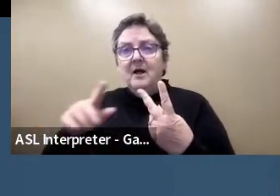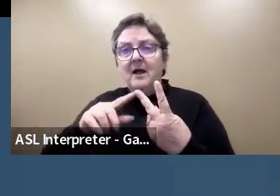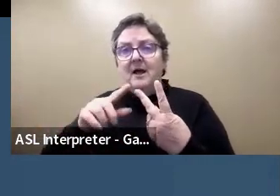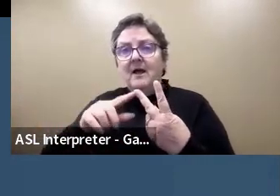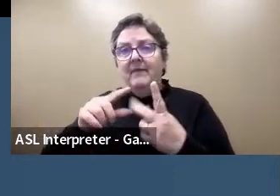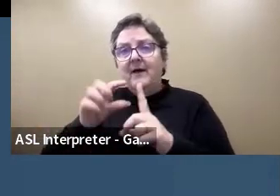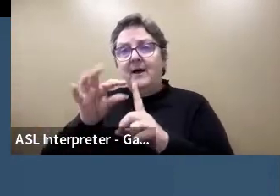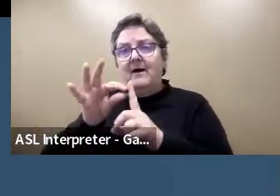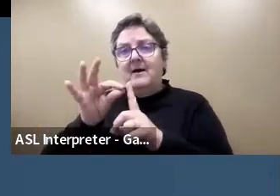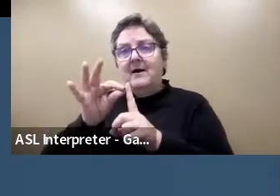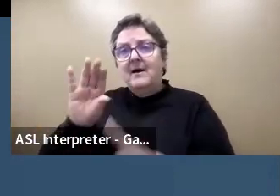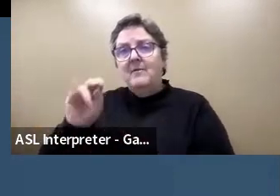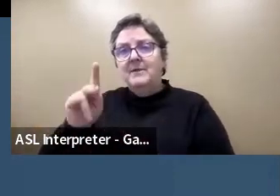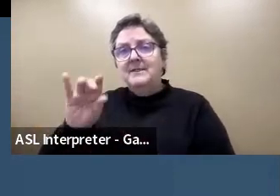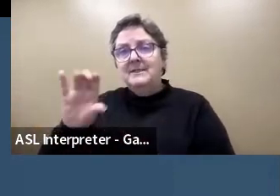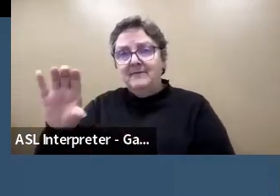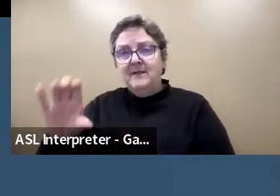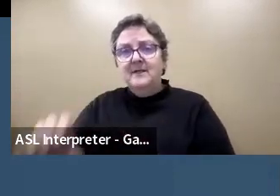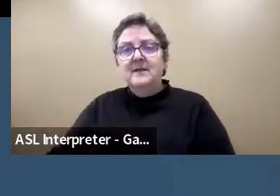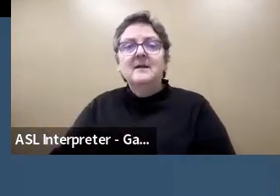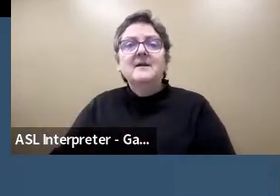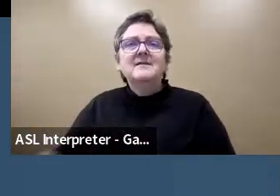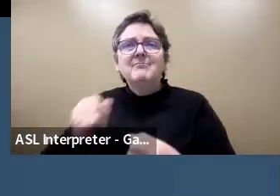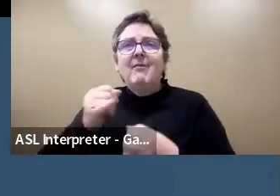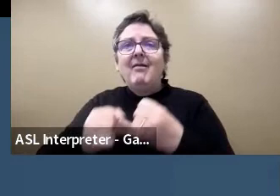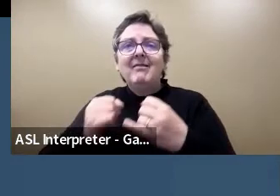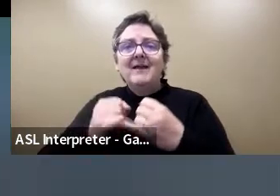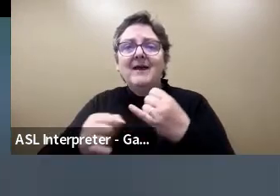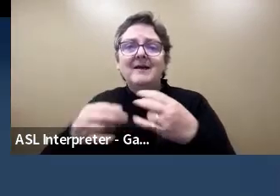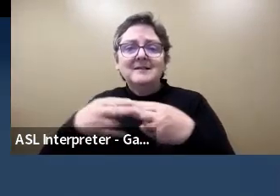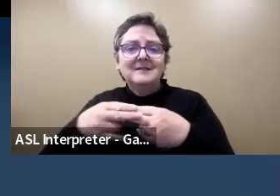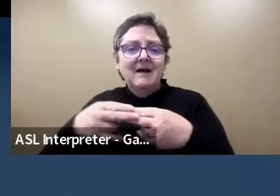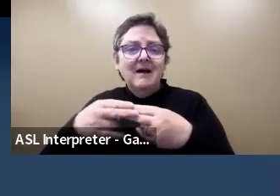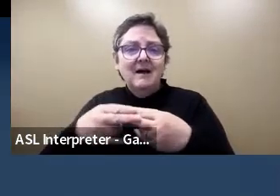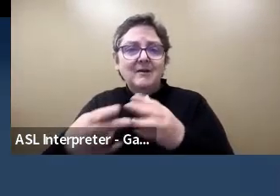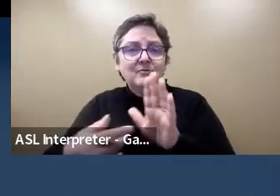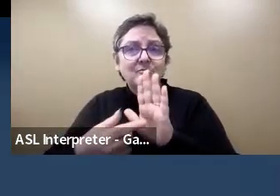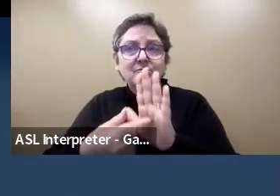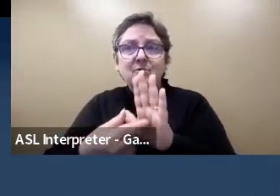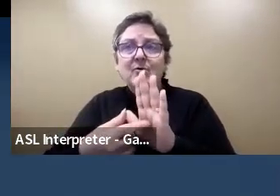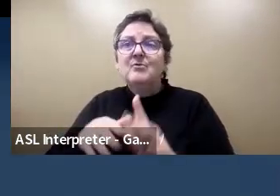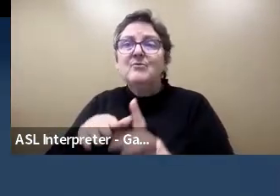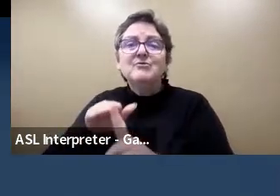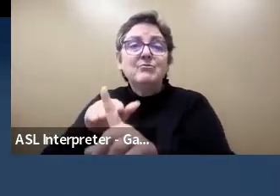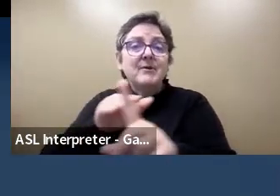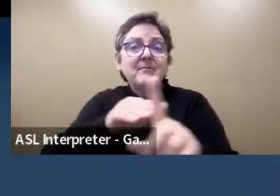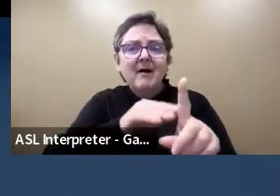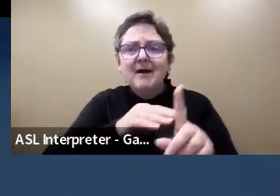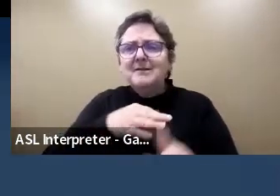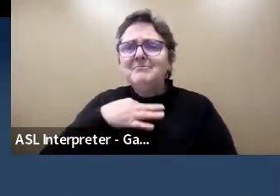So if we move to our very last slide here, just a reminder that if you want to learn more or join our community,